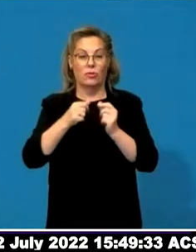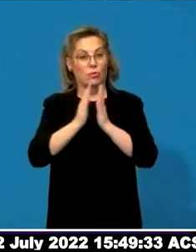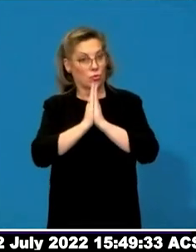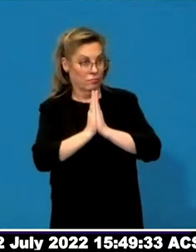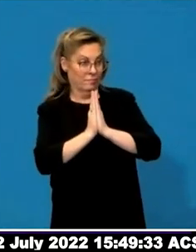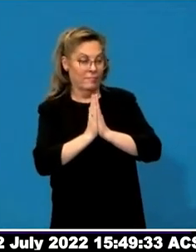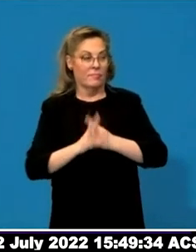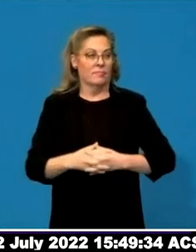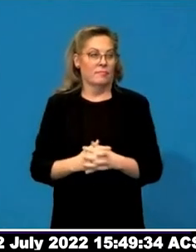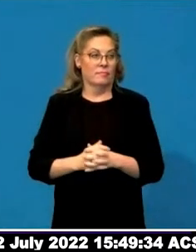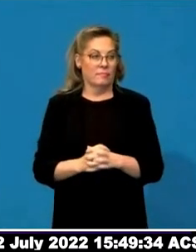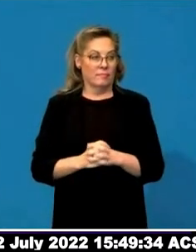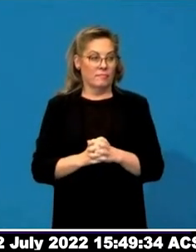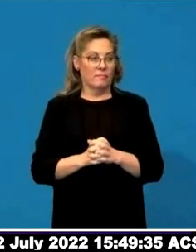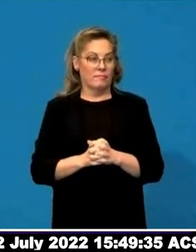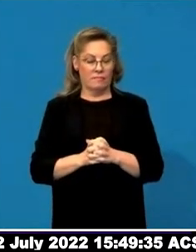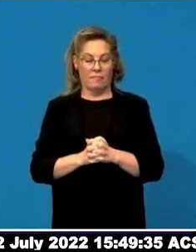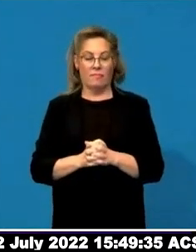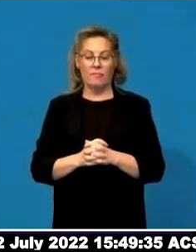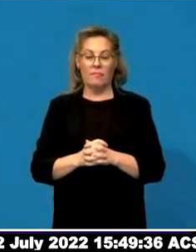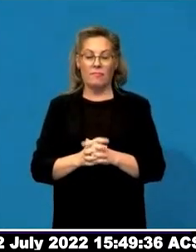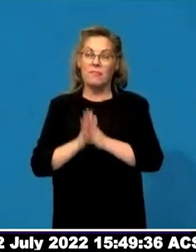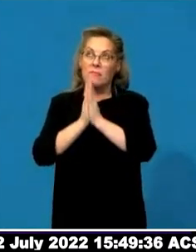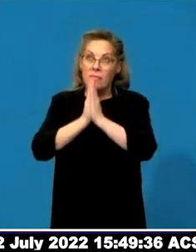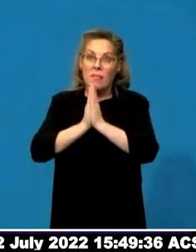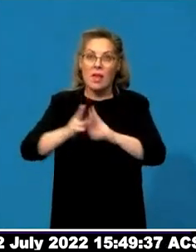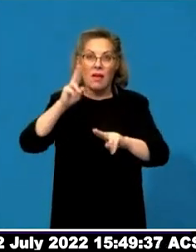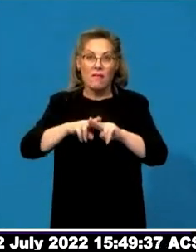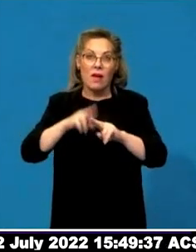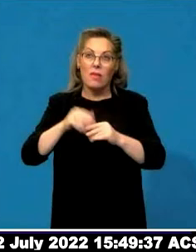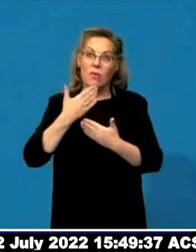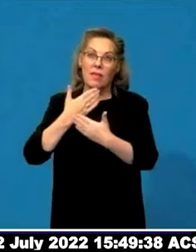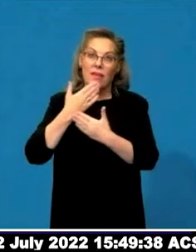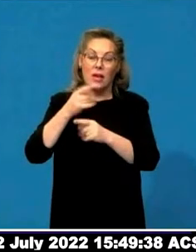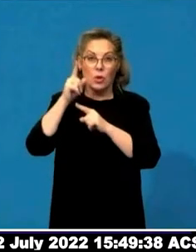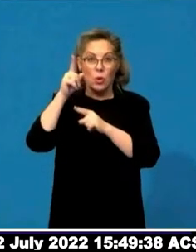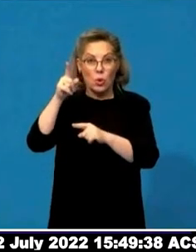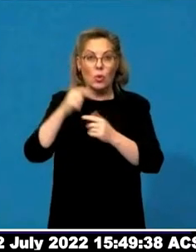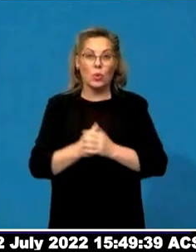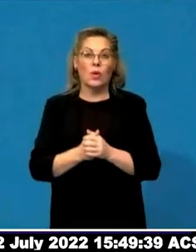Thank you, Father. We thank you once again to be here, Lord. Lord, I pray that you have your way, Lord.